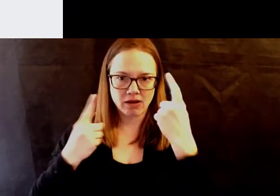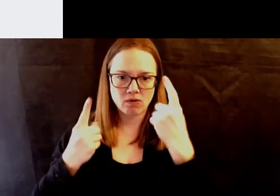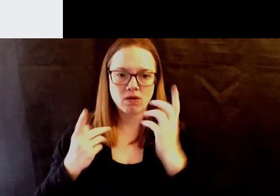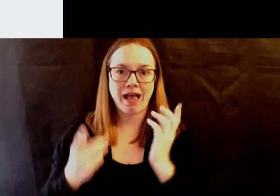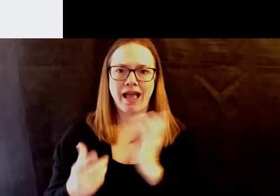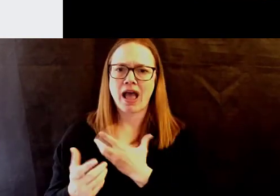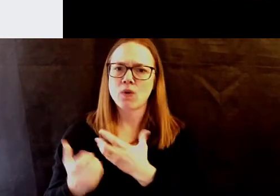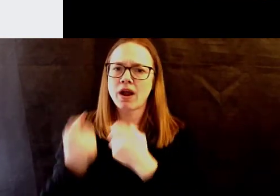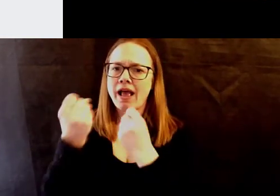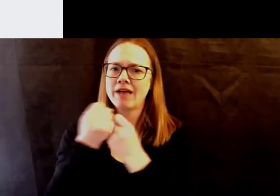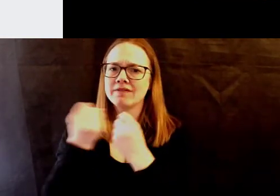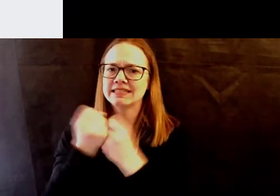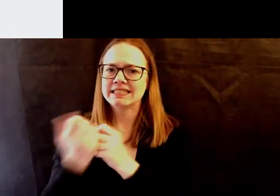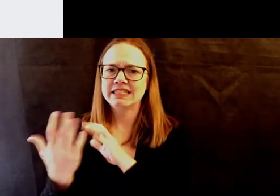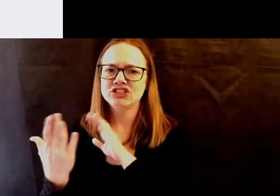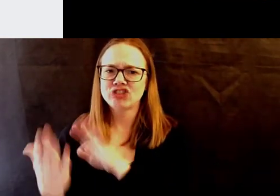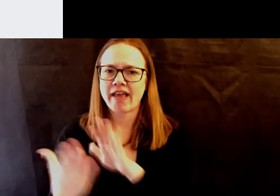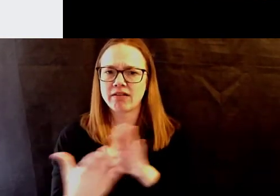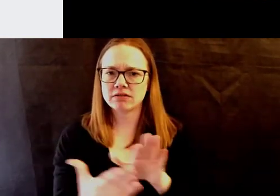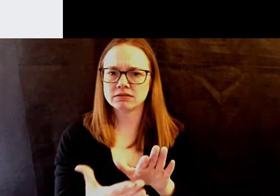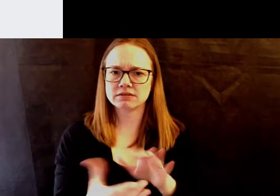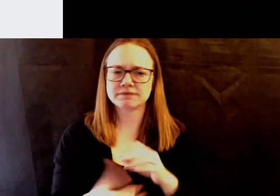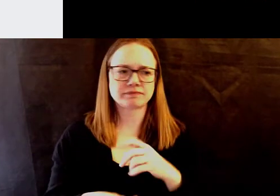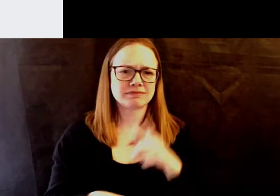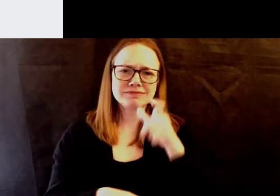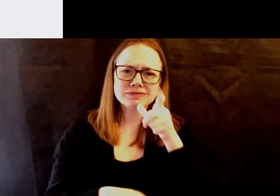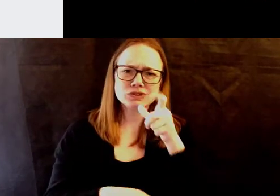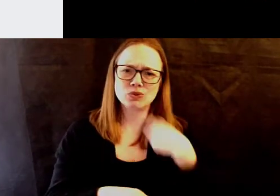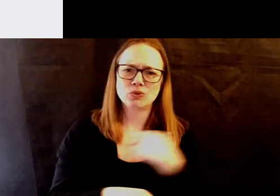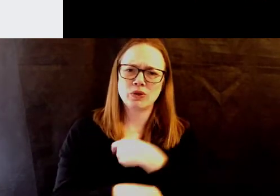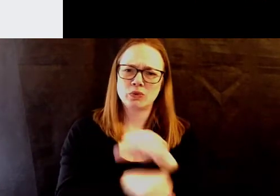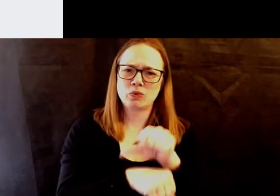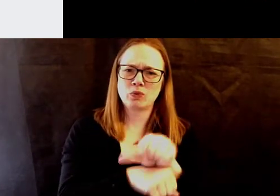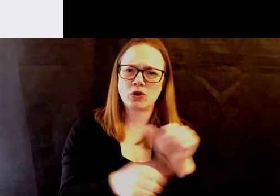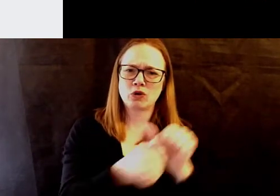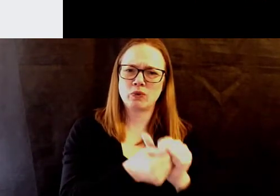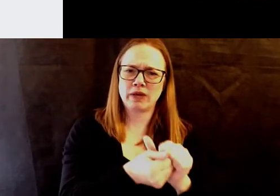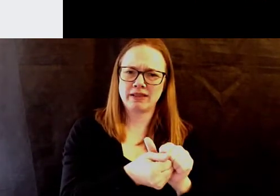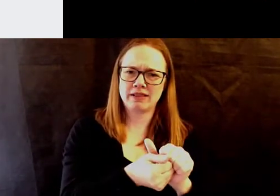and who do we like to work with as well?